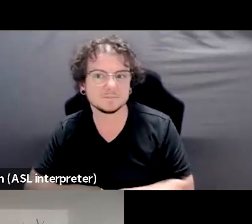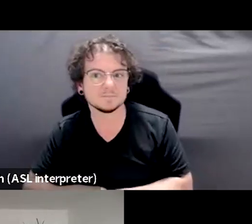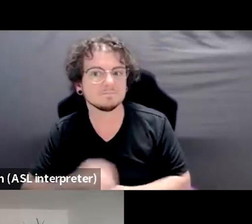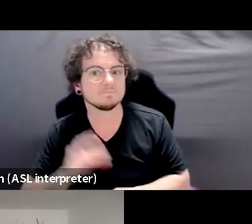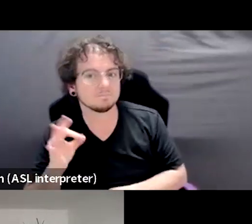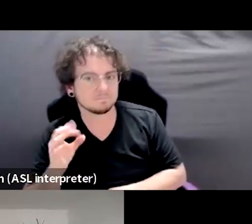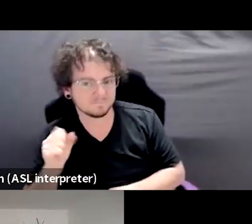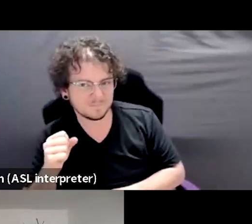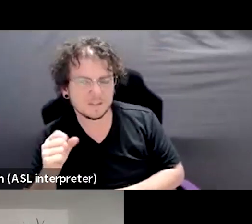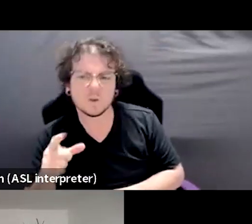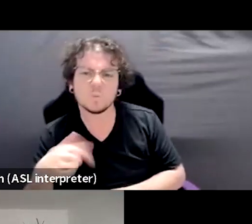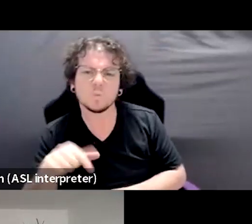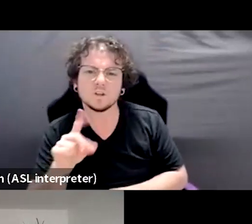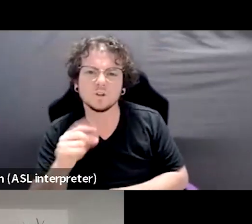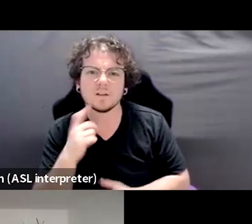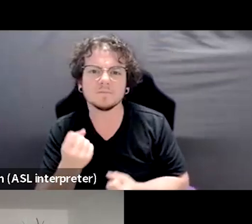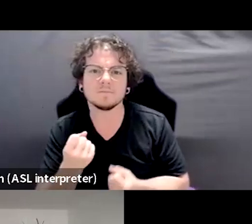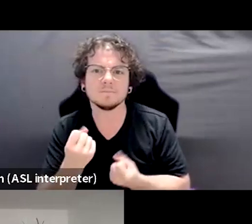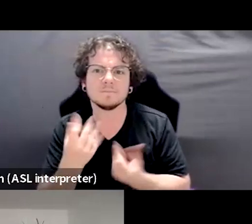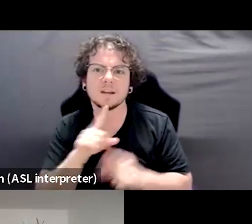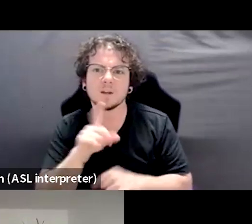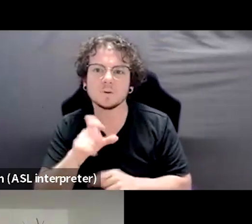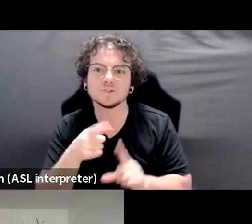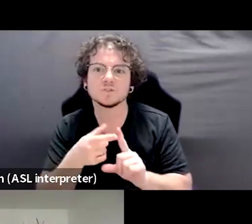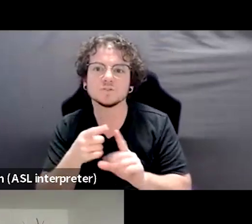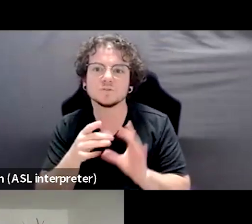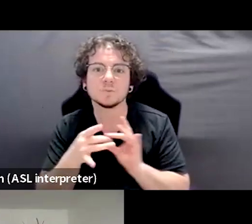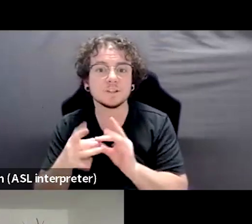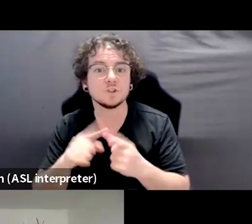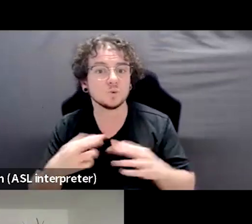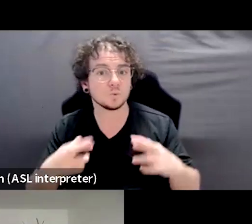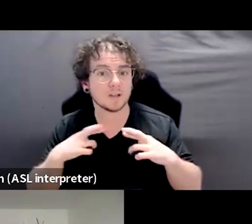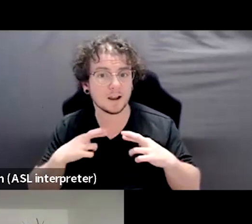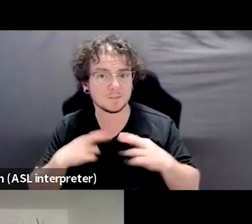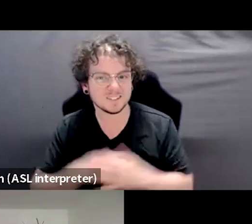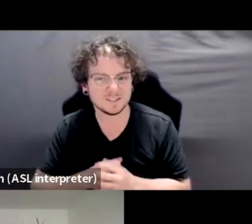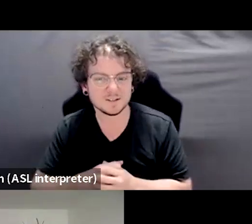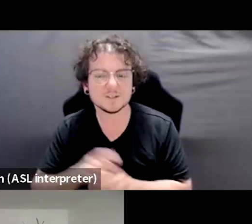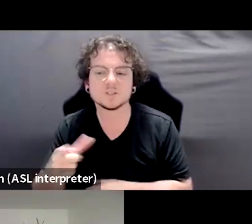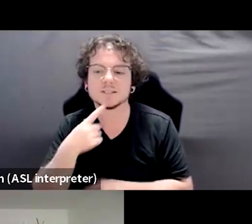questions actually related to retirement plans. So, the first one is for the next survey, can you